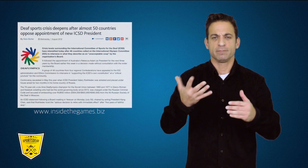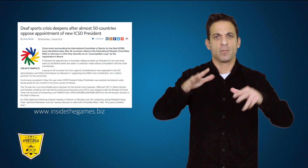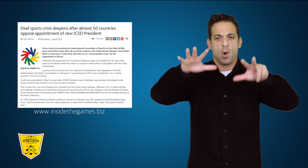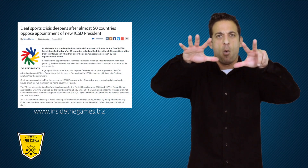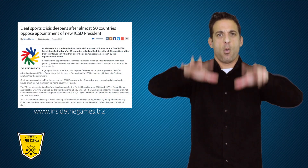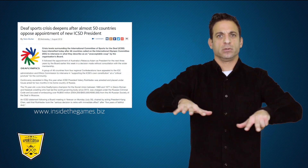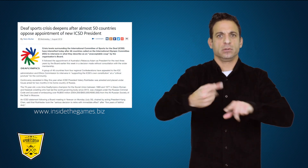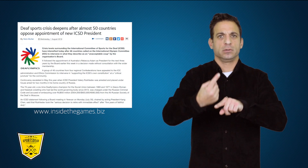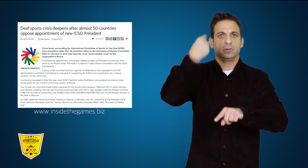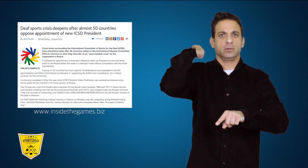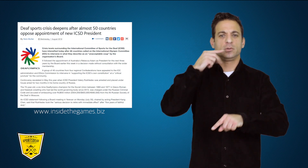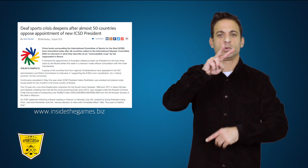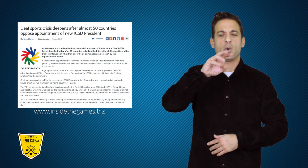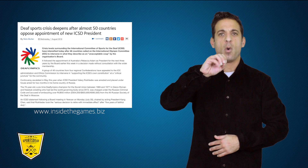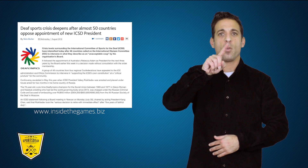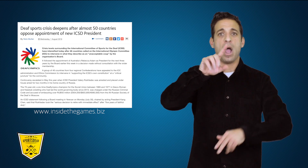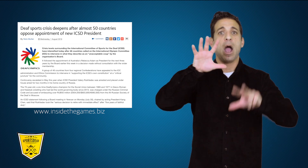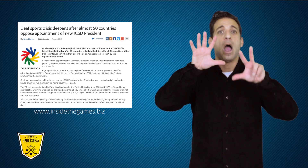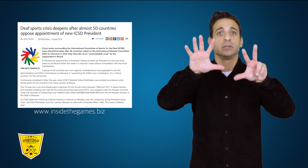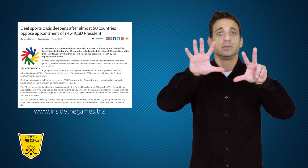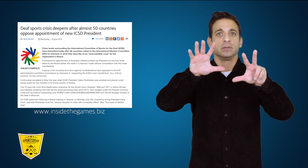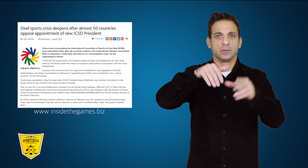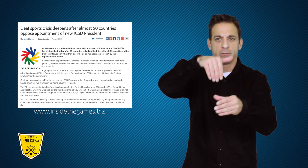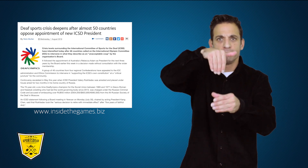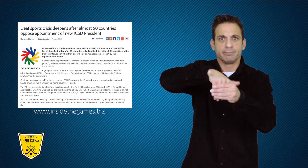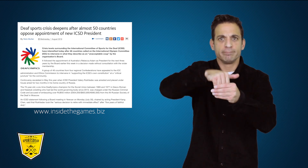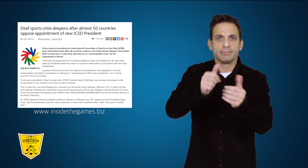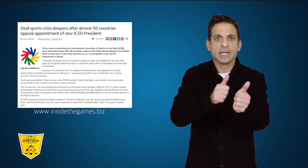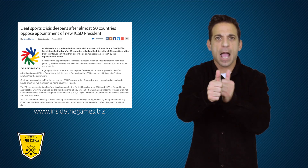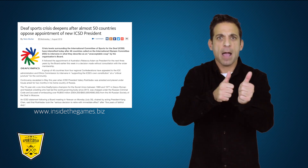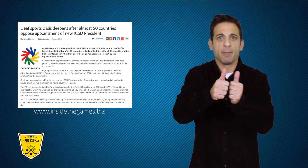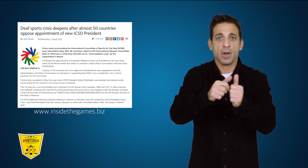In August 2018, the “Inside the Games" site reported that 46 countries